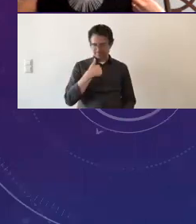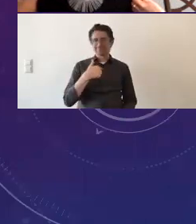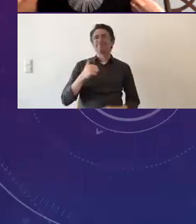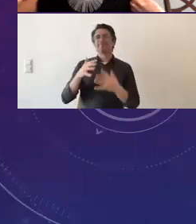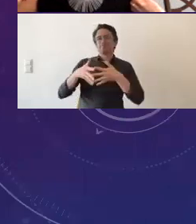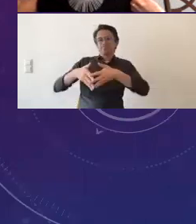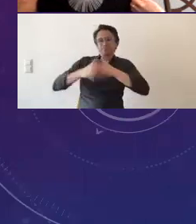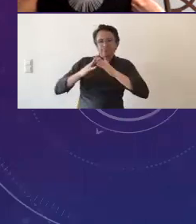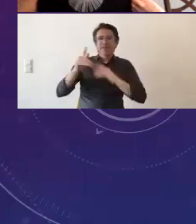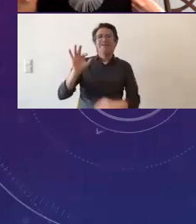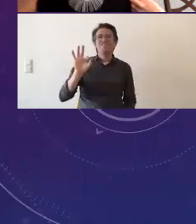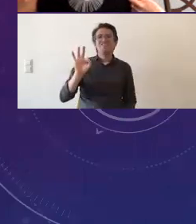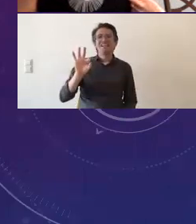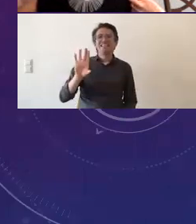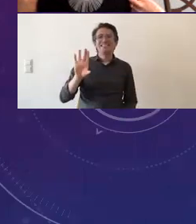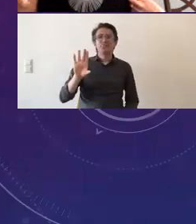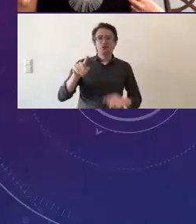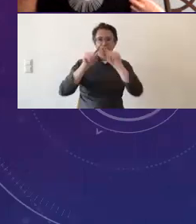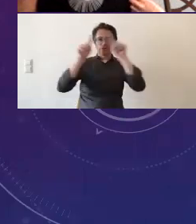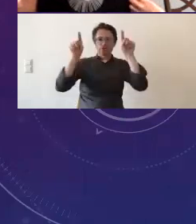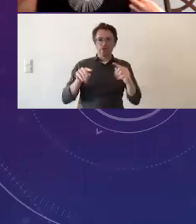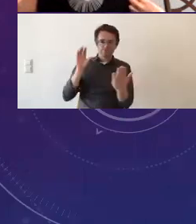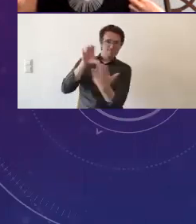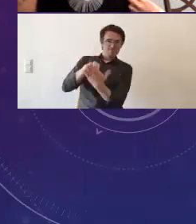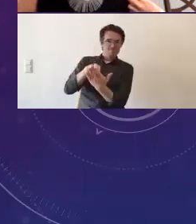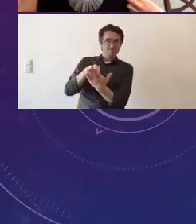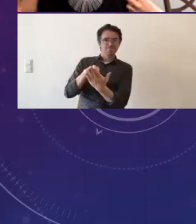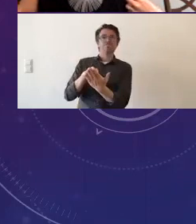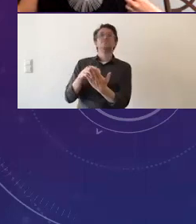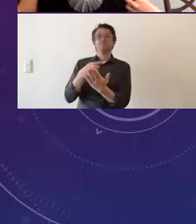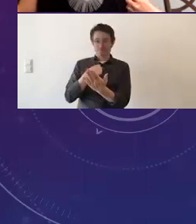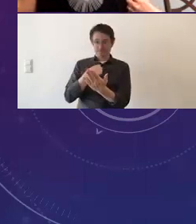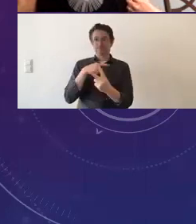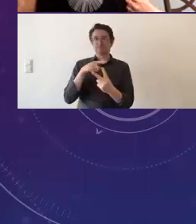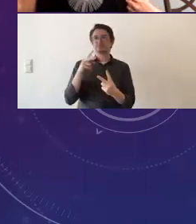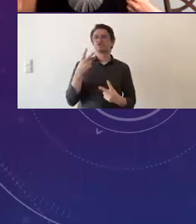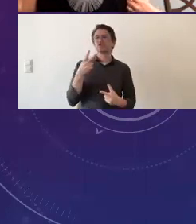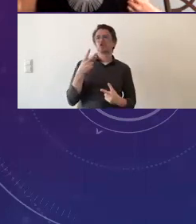poll to make sure that is accessible for those who are deafblind we also take a